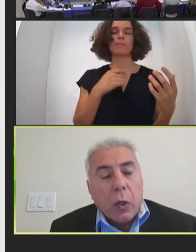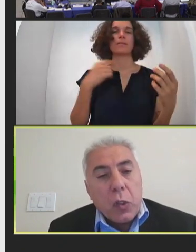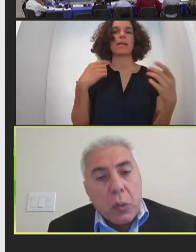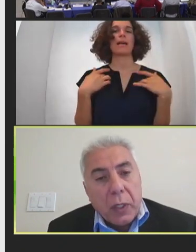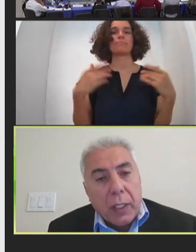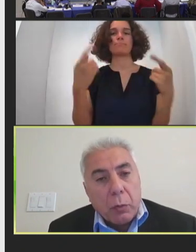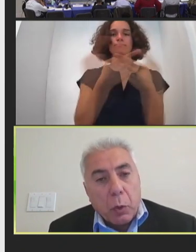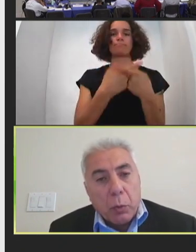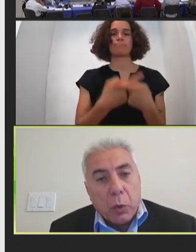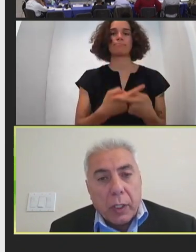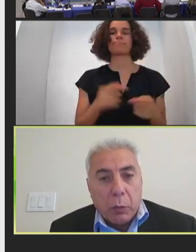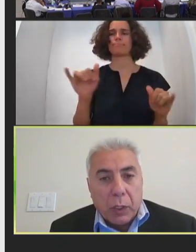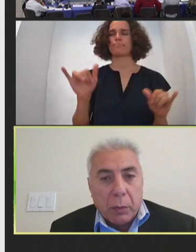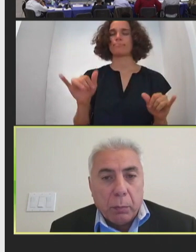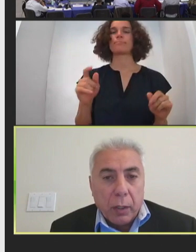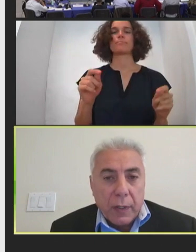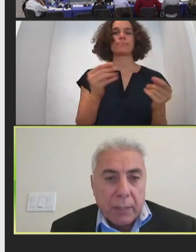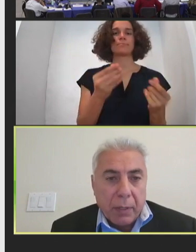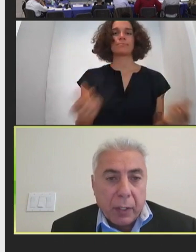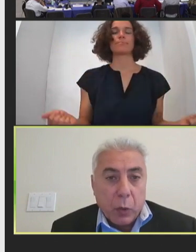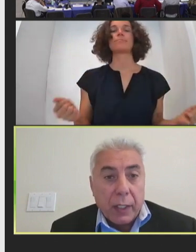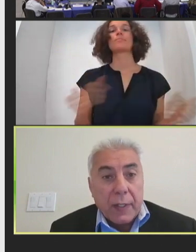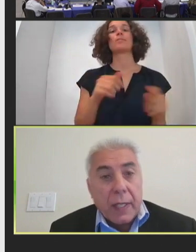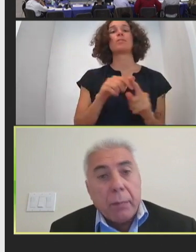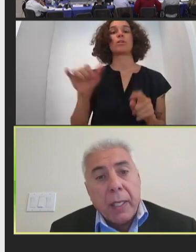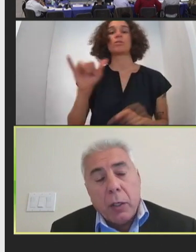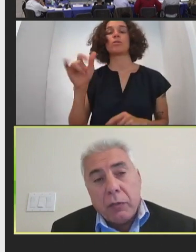Also, we need to promote equitable policy priorities. And many of the